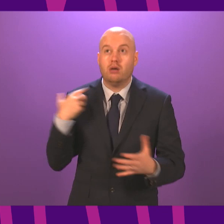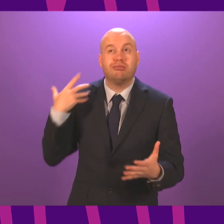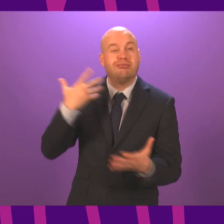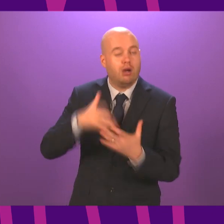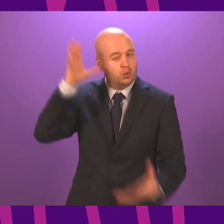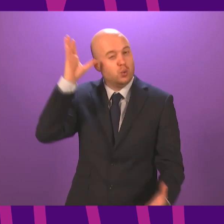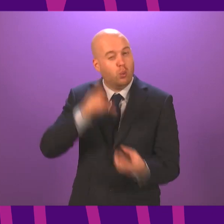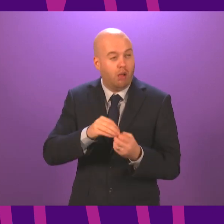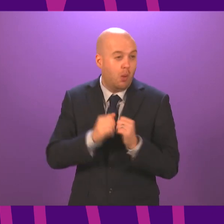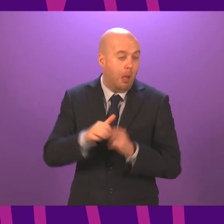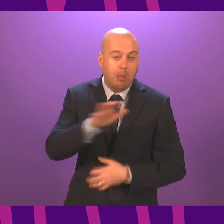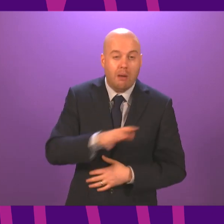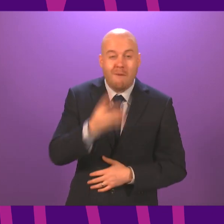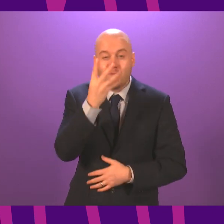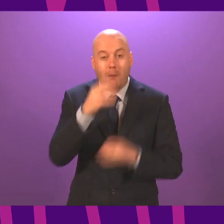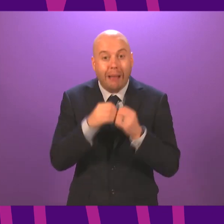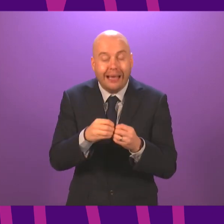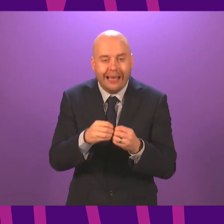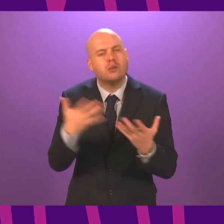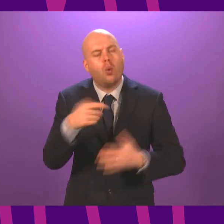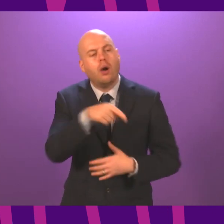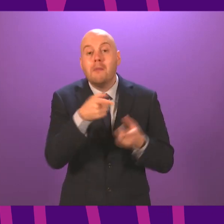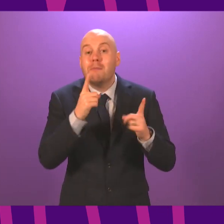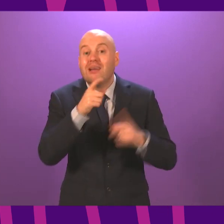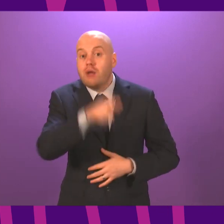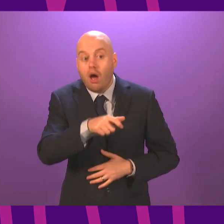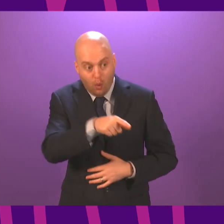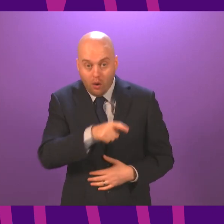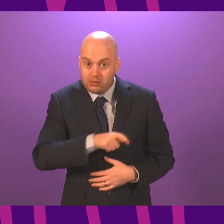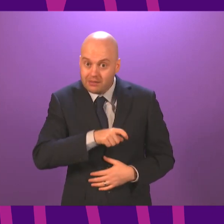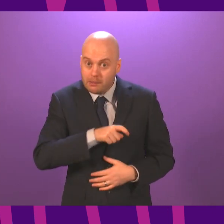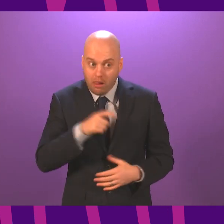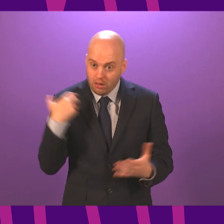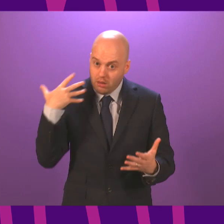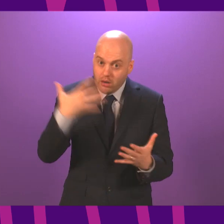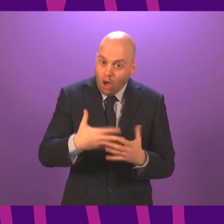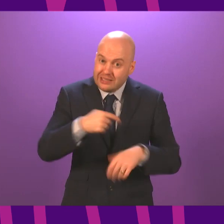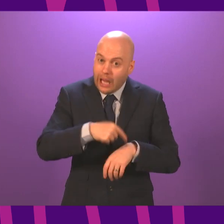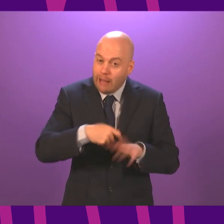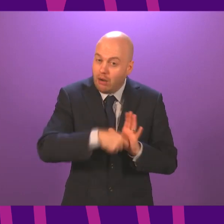she comfortable with the length of time that the process is taking? Neither the Scottish Parliament nor the DWP have covered themselves in glory in that regard.